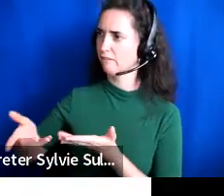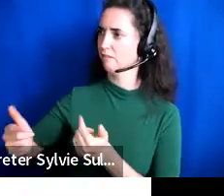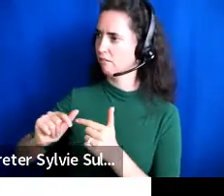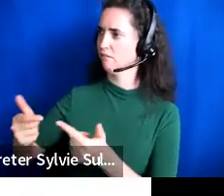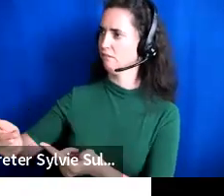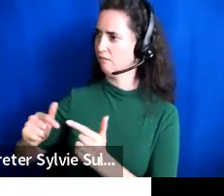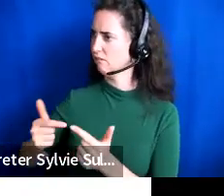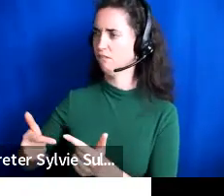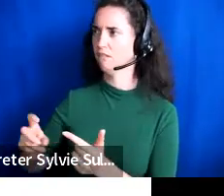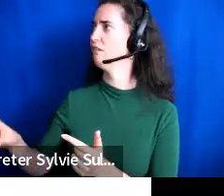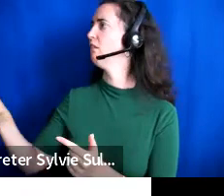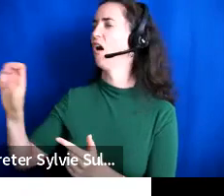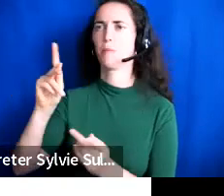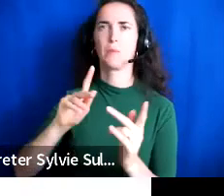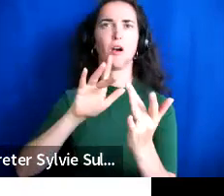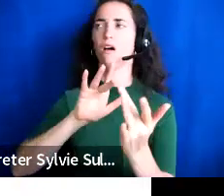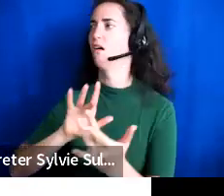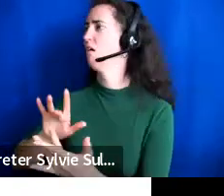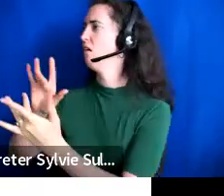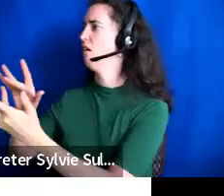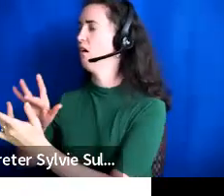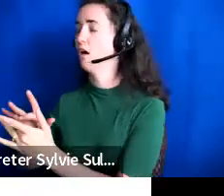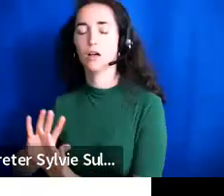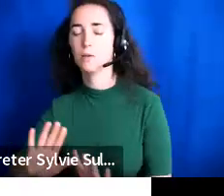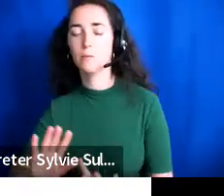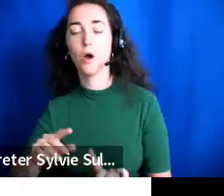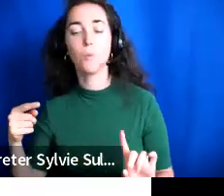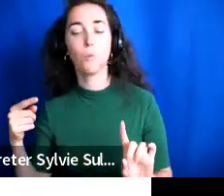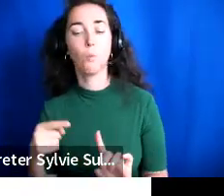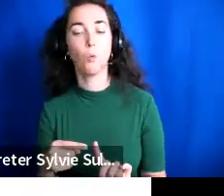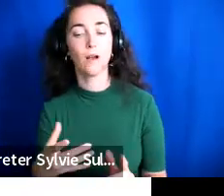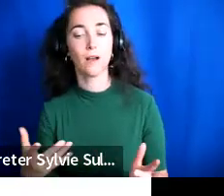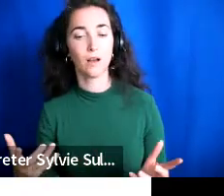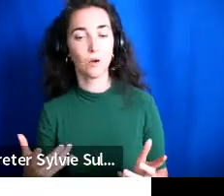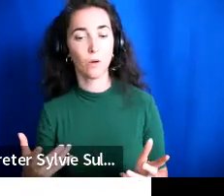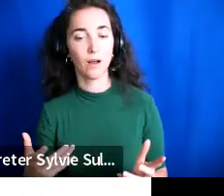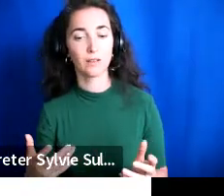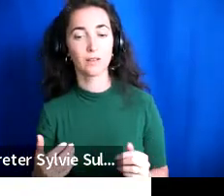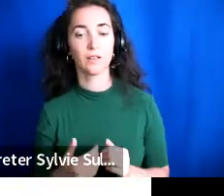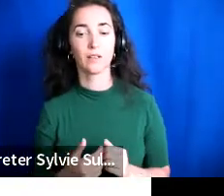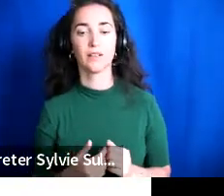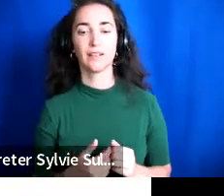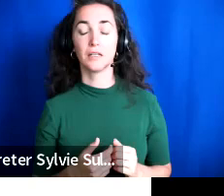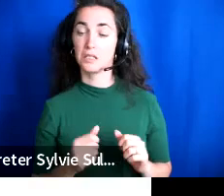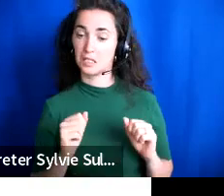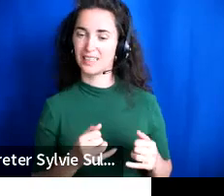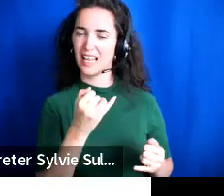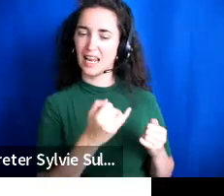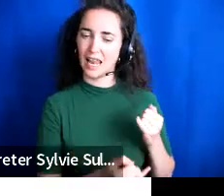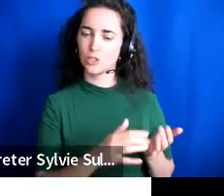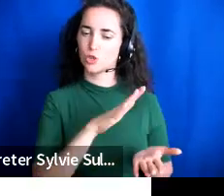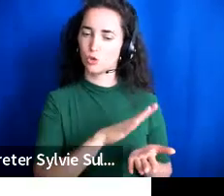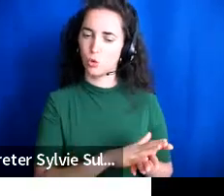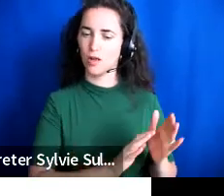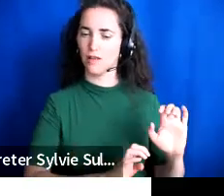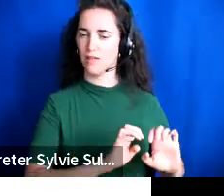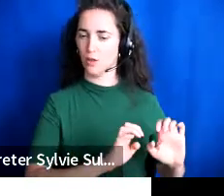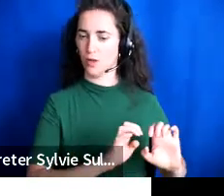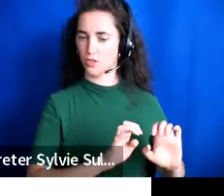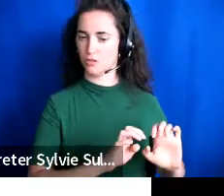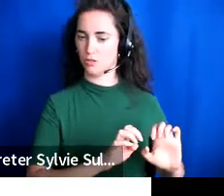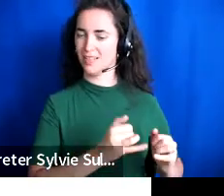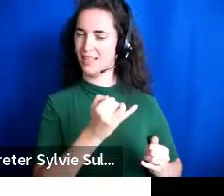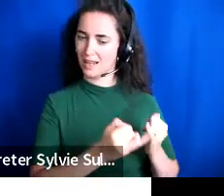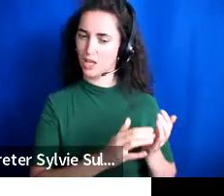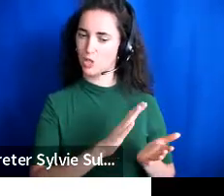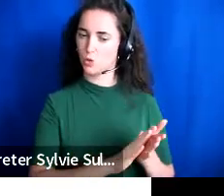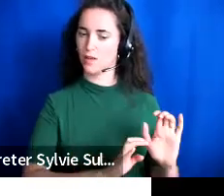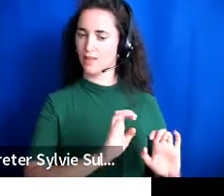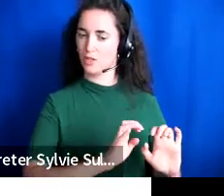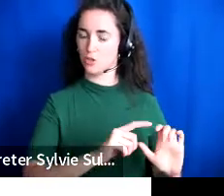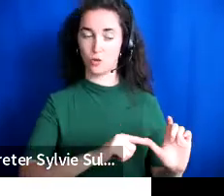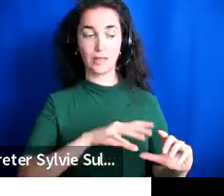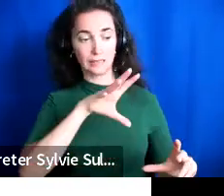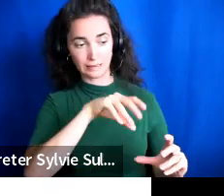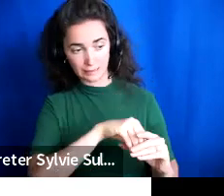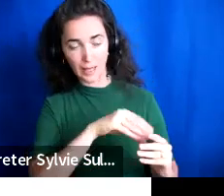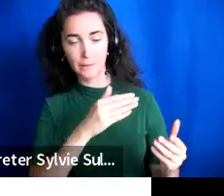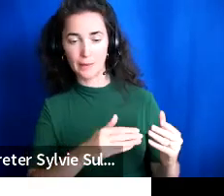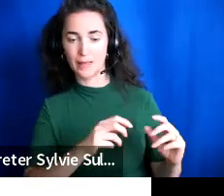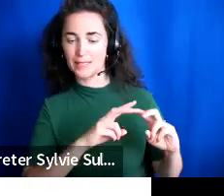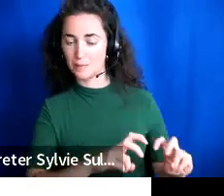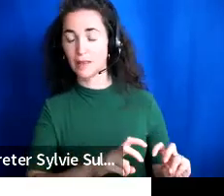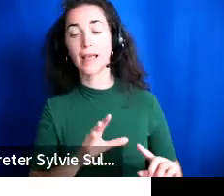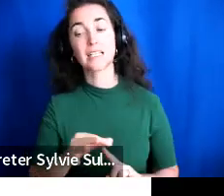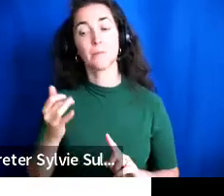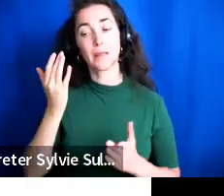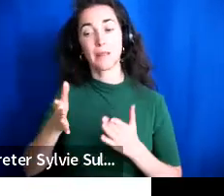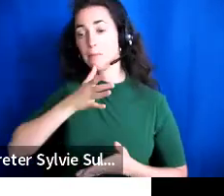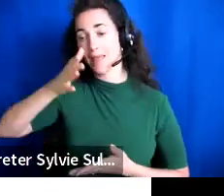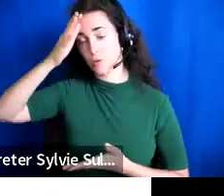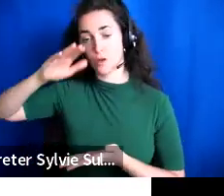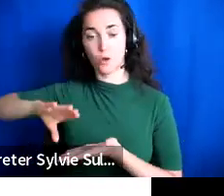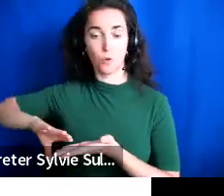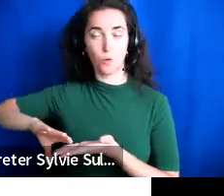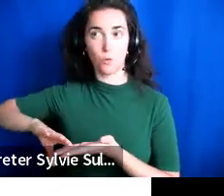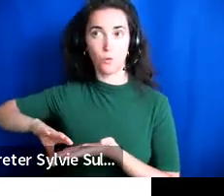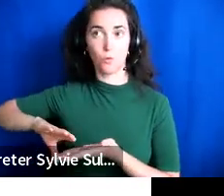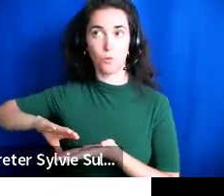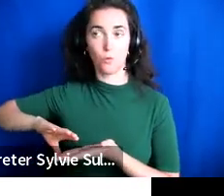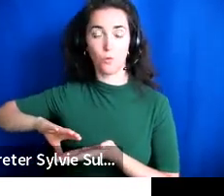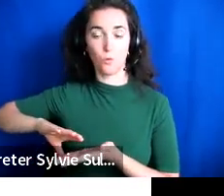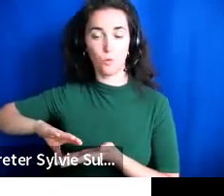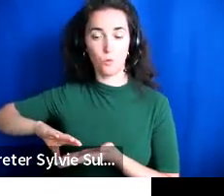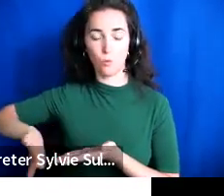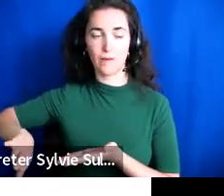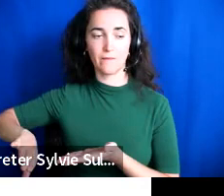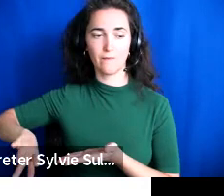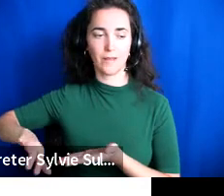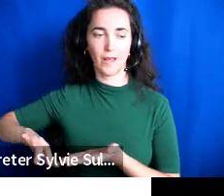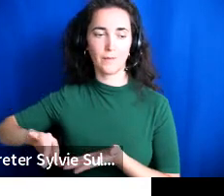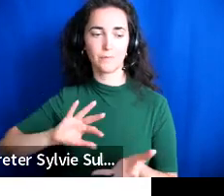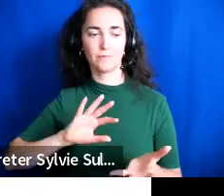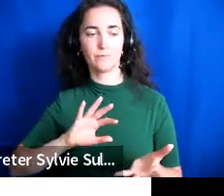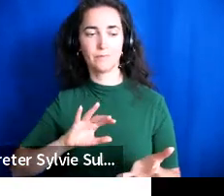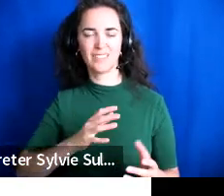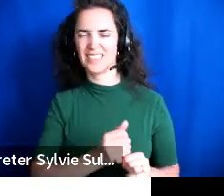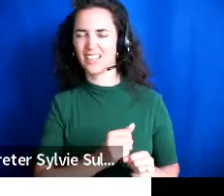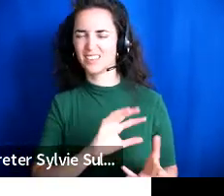But basically it it could be the last school evaluation which includes assessment, which which would include unless the parents wave to have the full 3 year trying annual assessments.